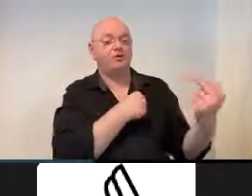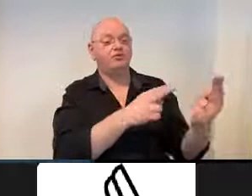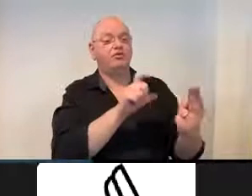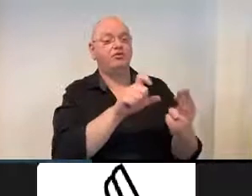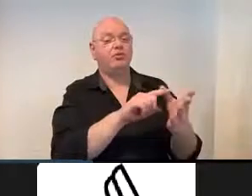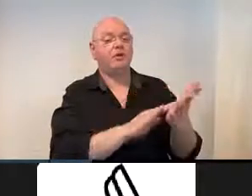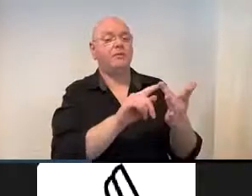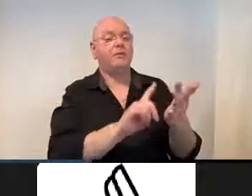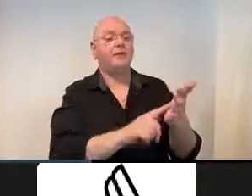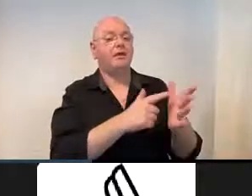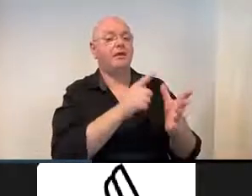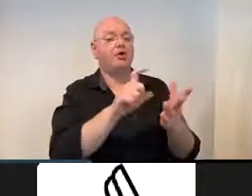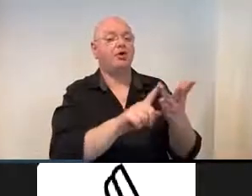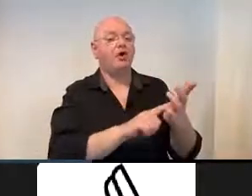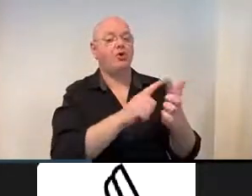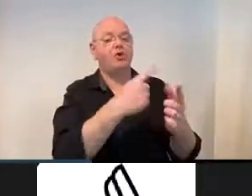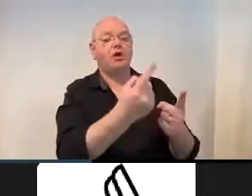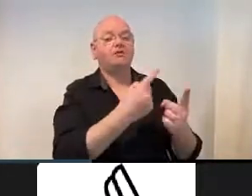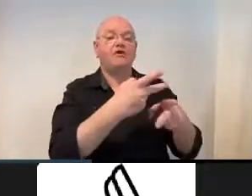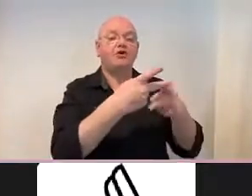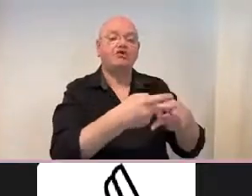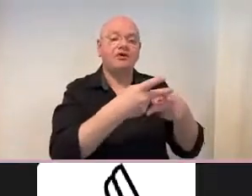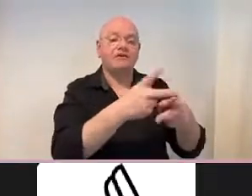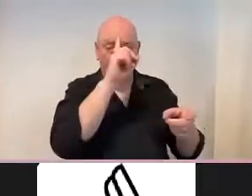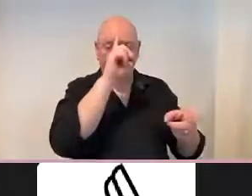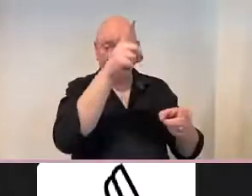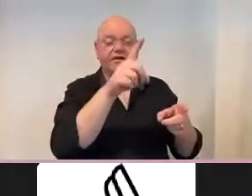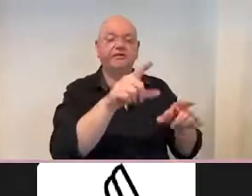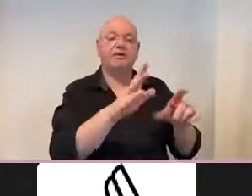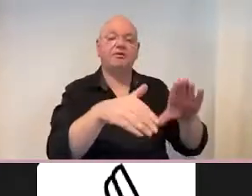that we can start to re-think some of our high streets.